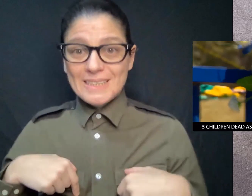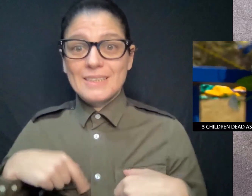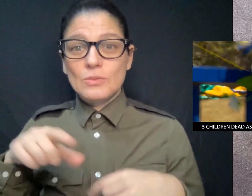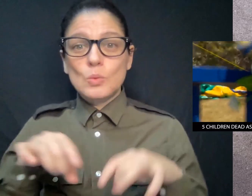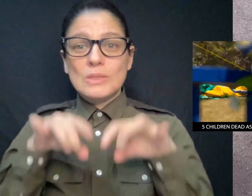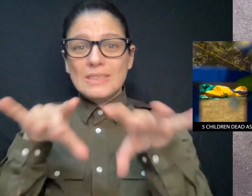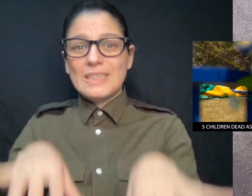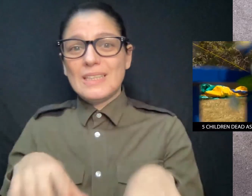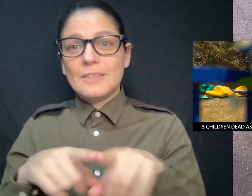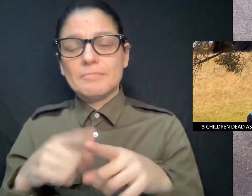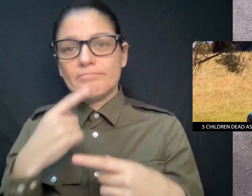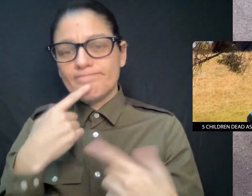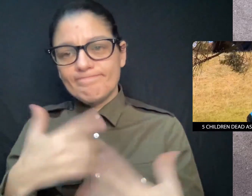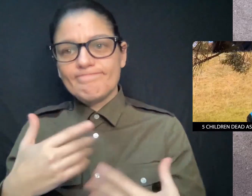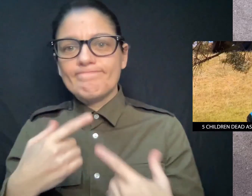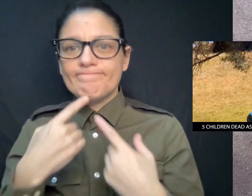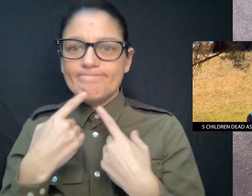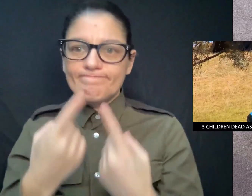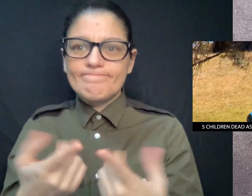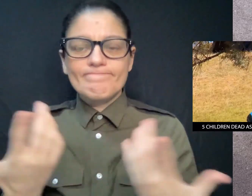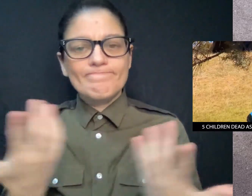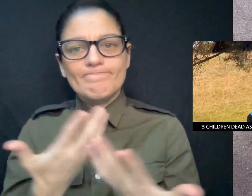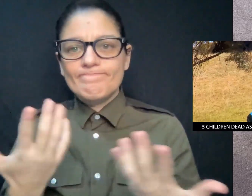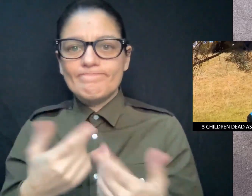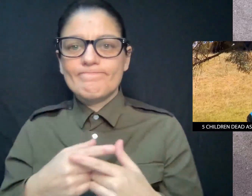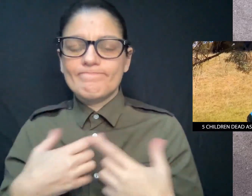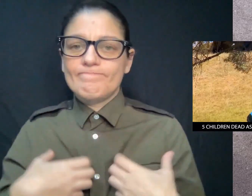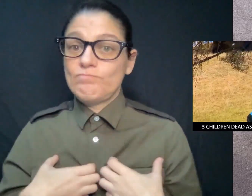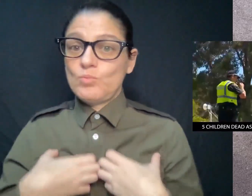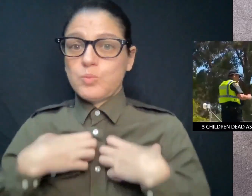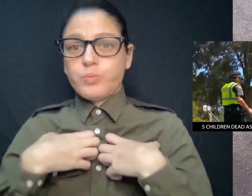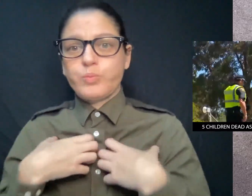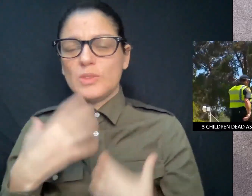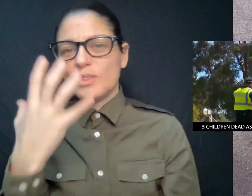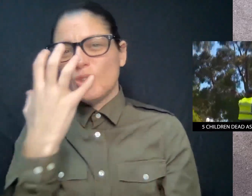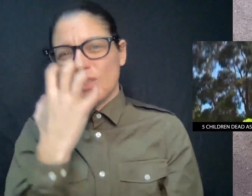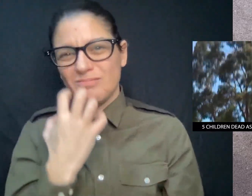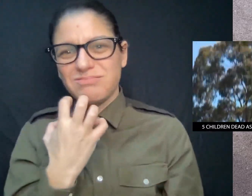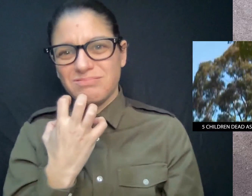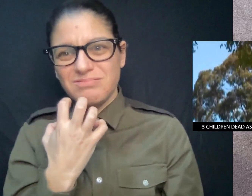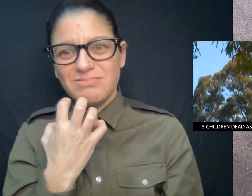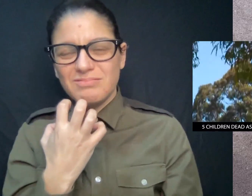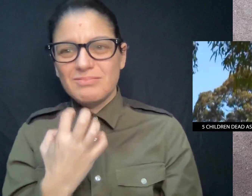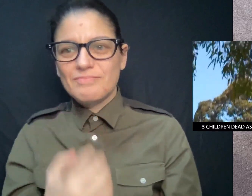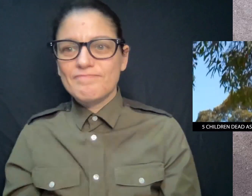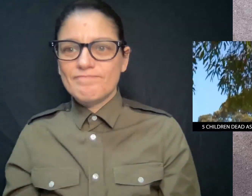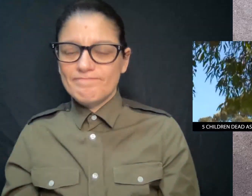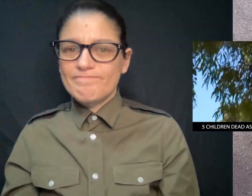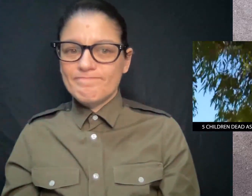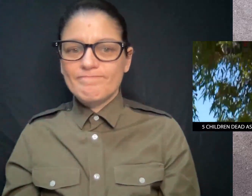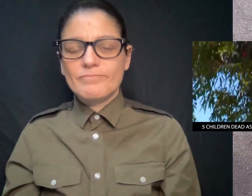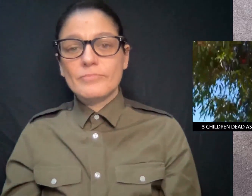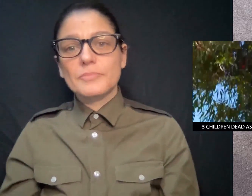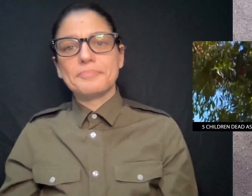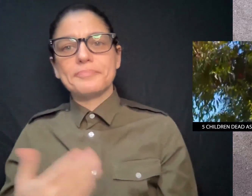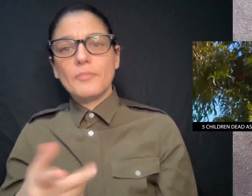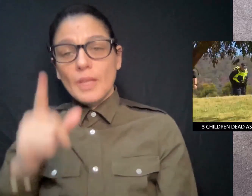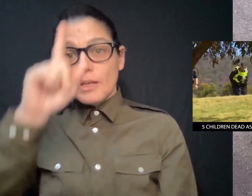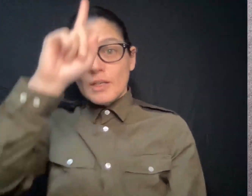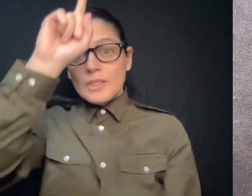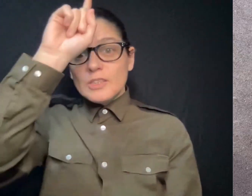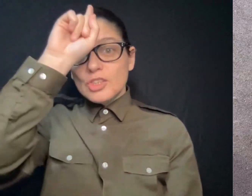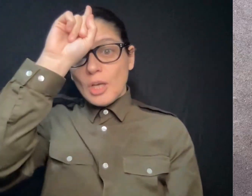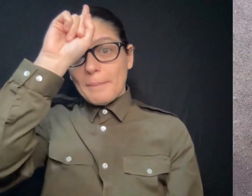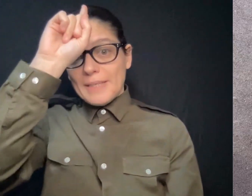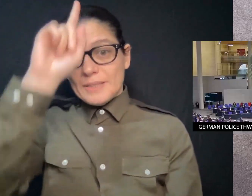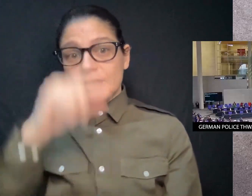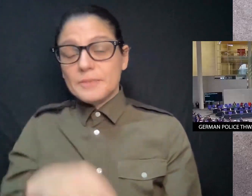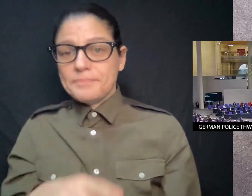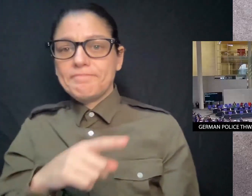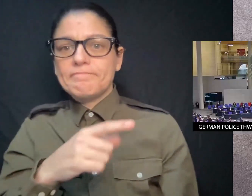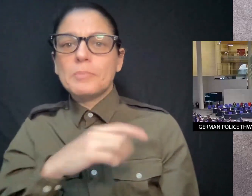Australia's prime minister says the tragic event is heartbreaking